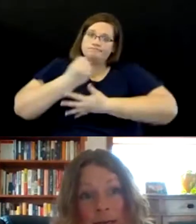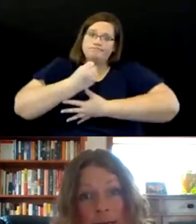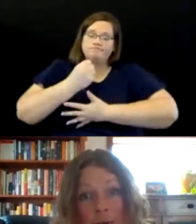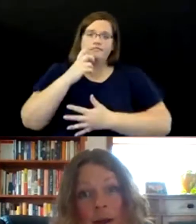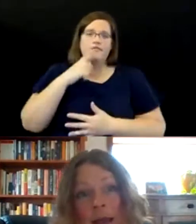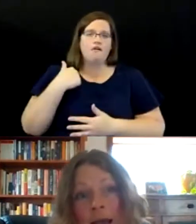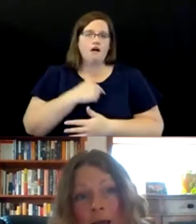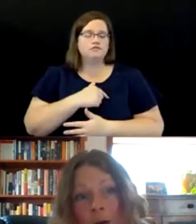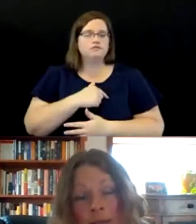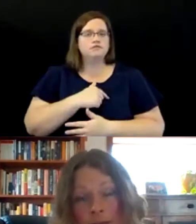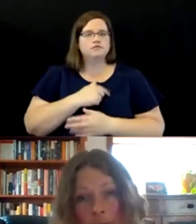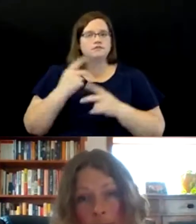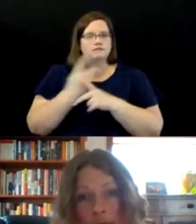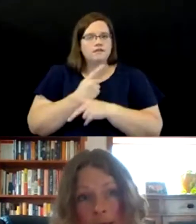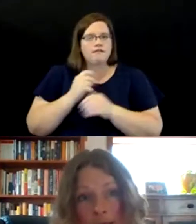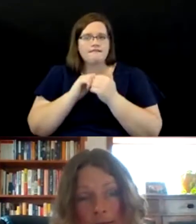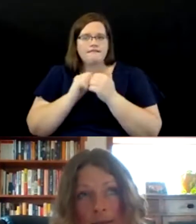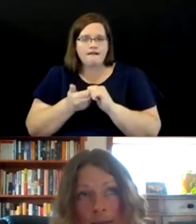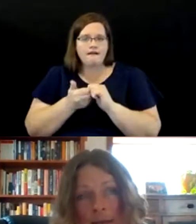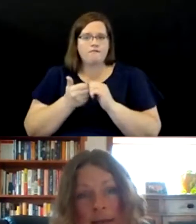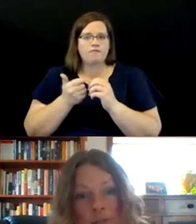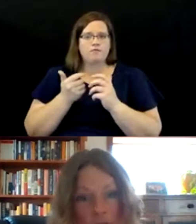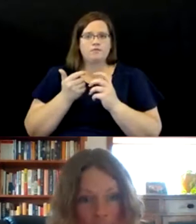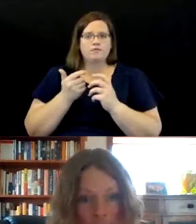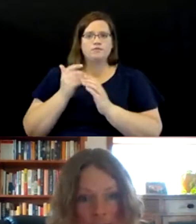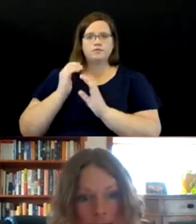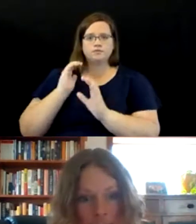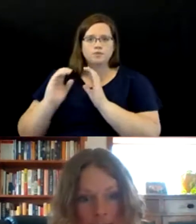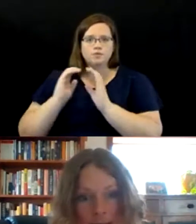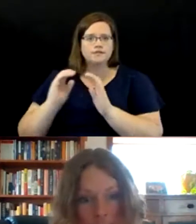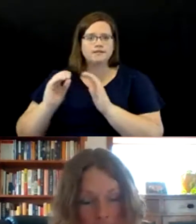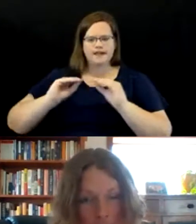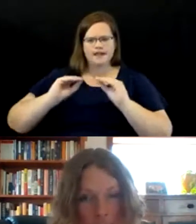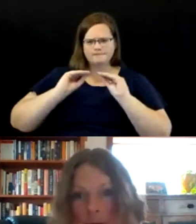out how we can communicate and education and get as many people on